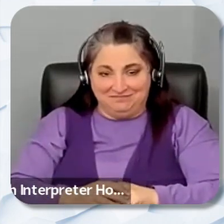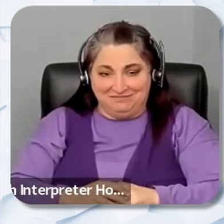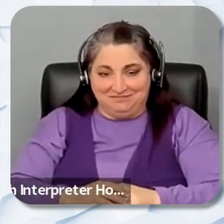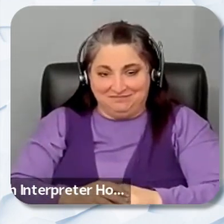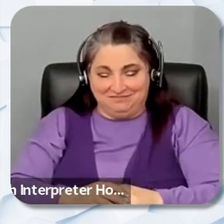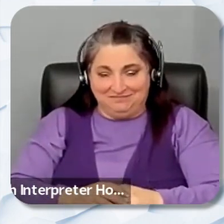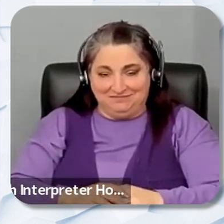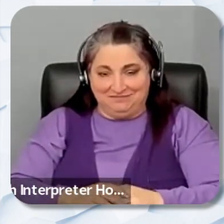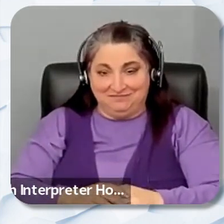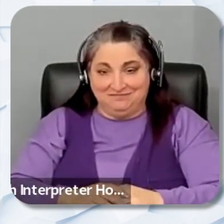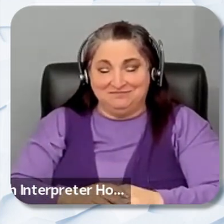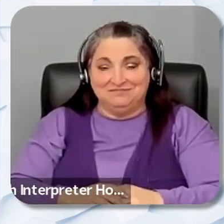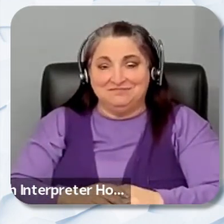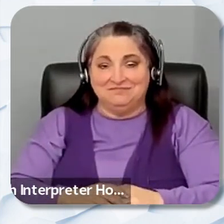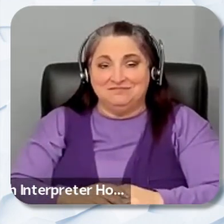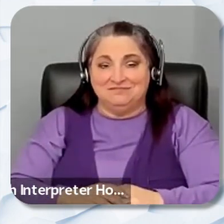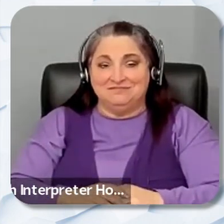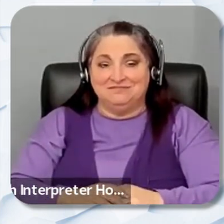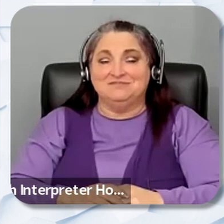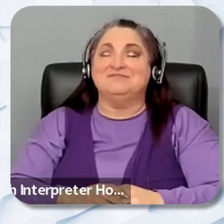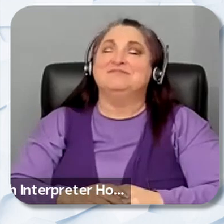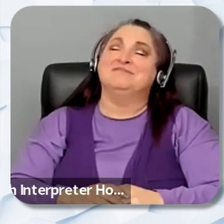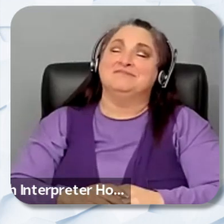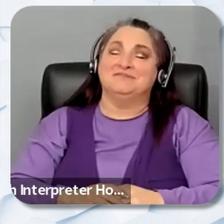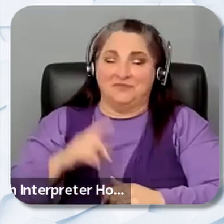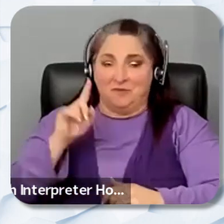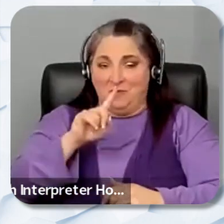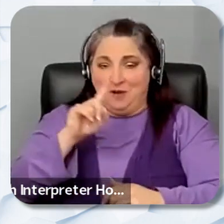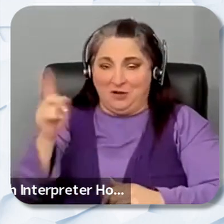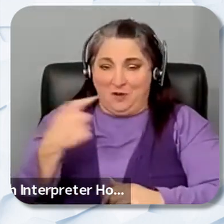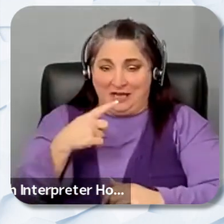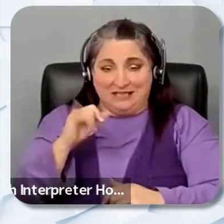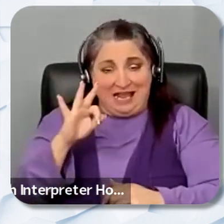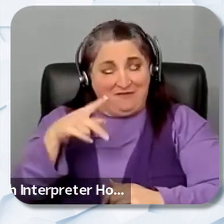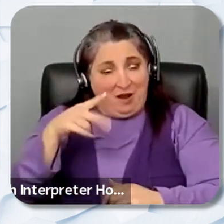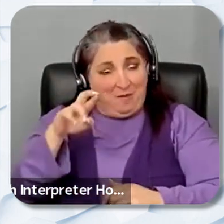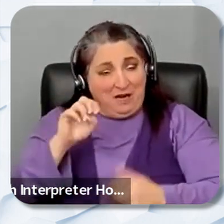Steven, to answer this question. "If a preschool student receives speech at home and does not